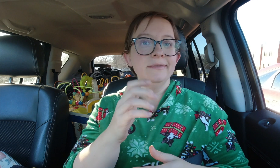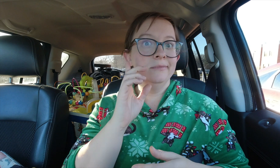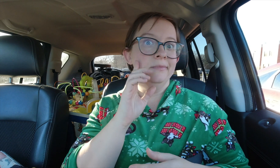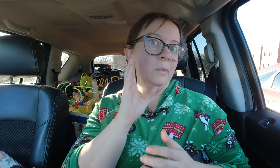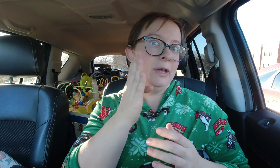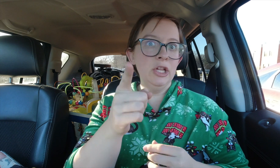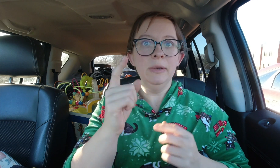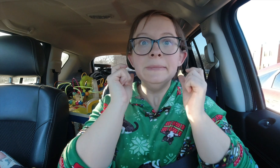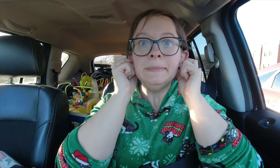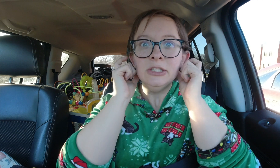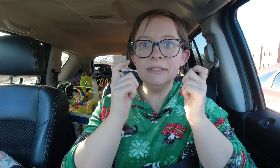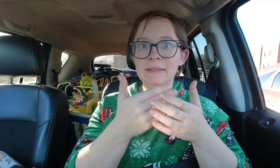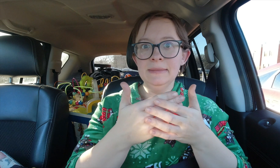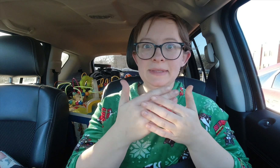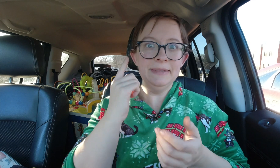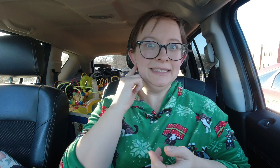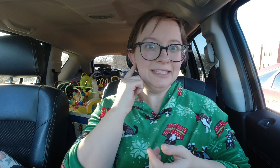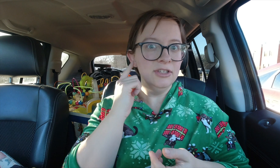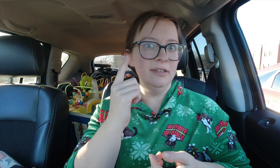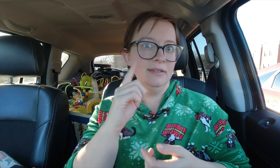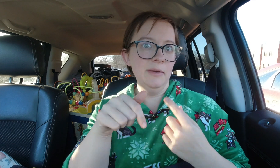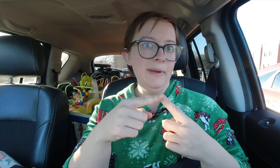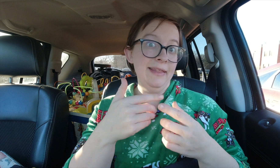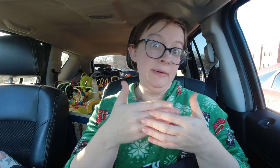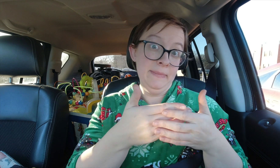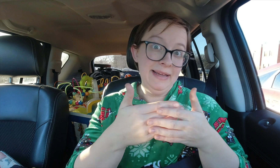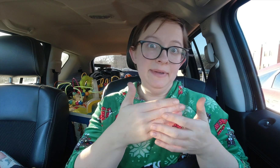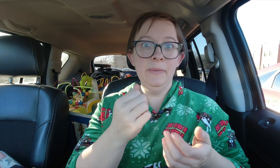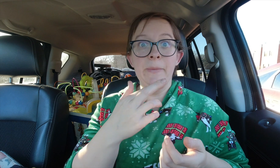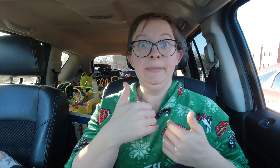Typically this is for girls. Will you pierce their ears while they're a baby